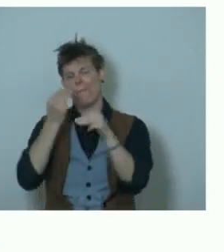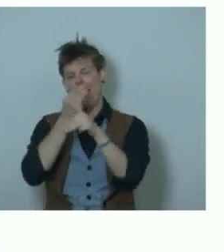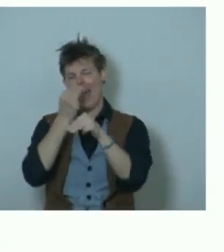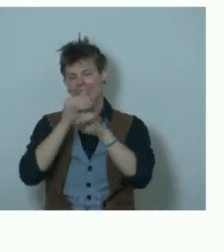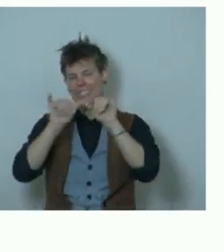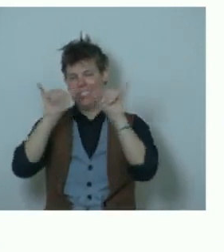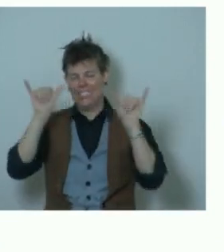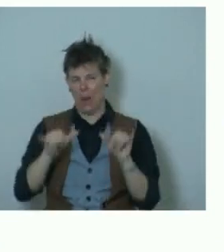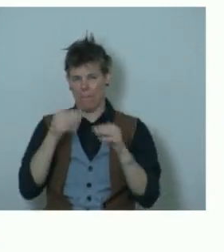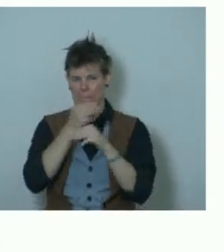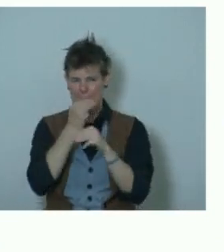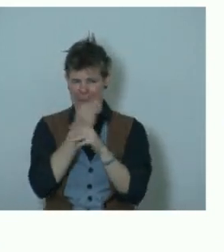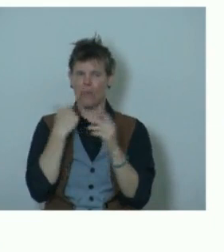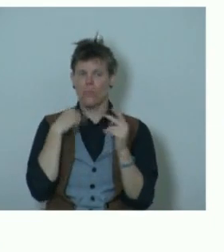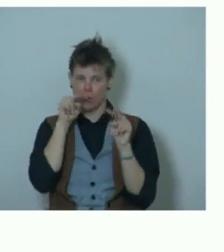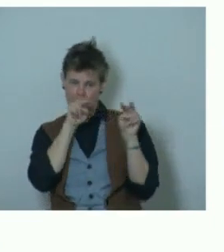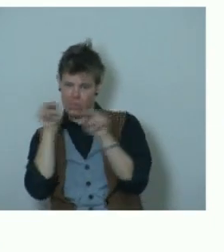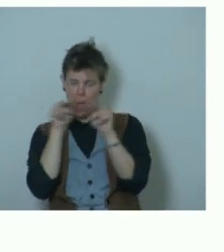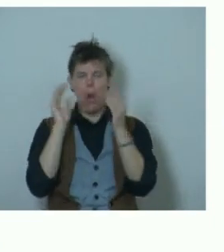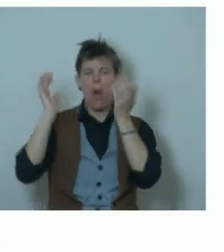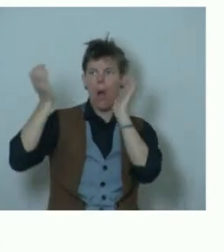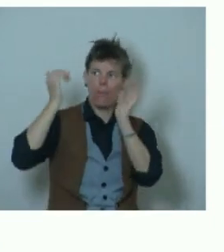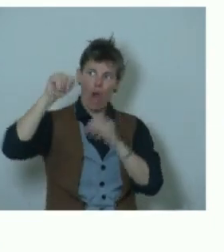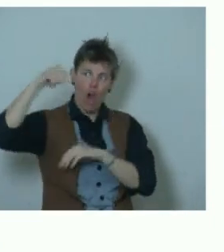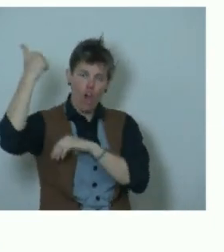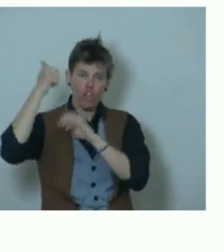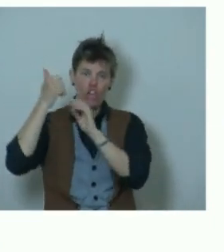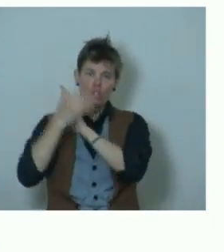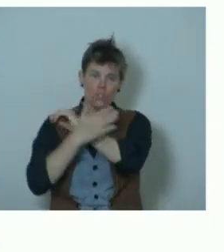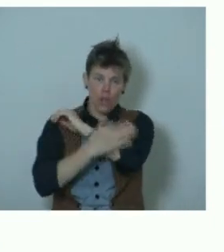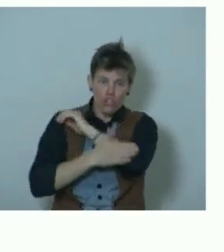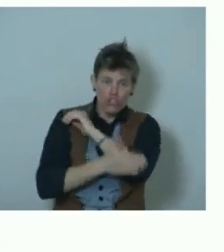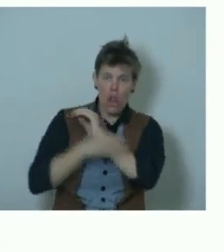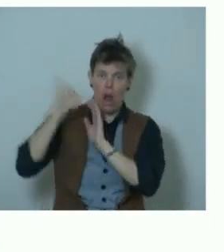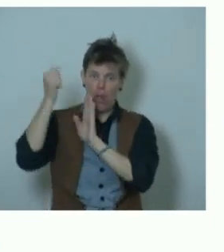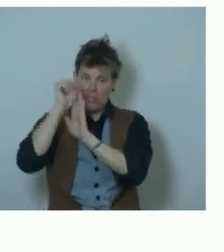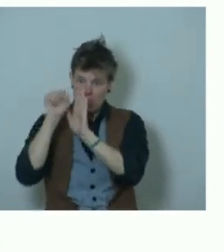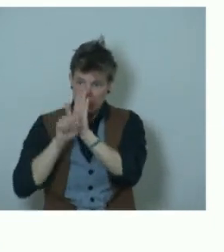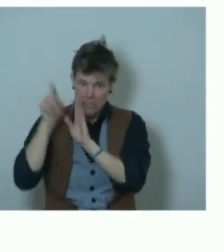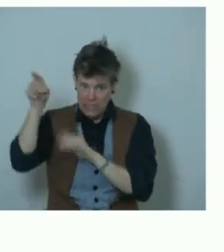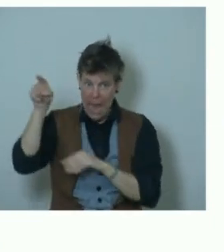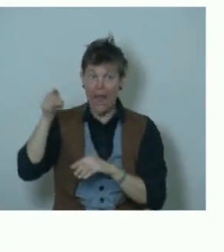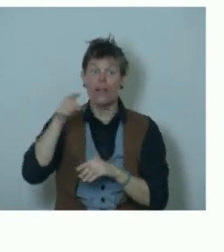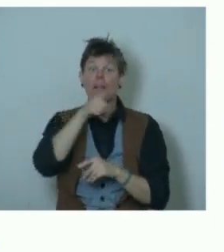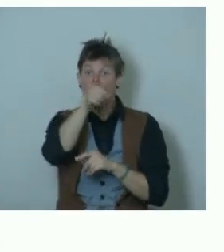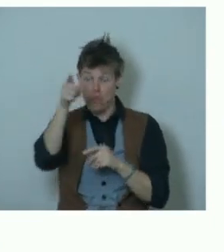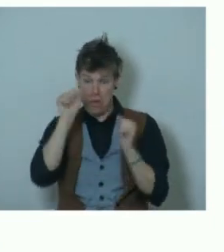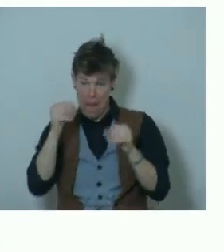WE JUST USED THE EPIDEMIOLOGICAL STANDARD THAT ALLOWS US TO COMPARE US TO OTHER STATES AND COUNTRIES.